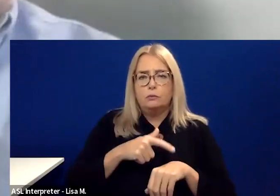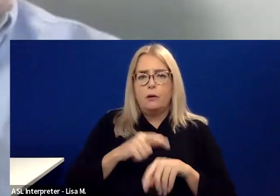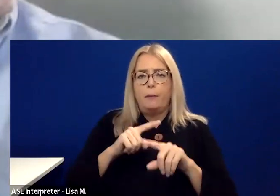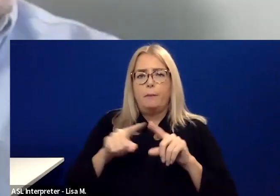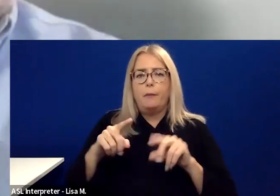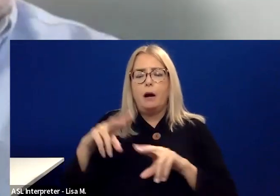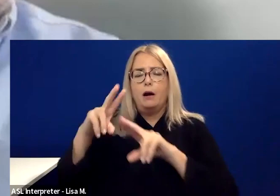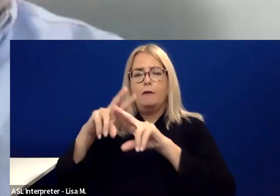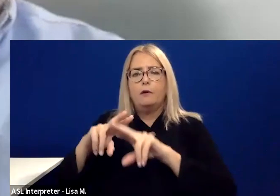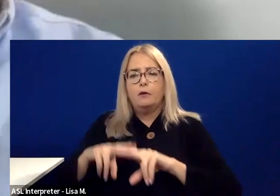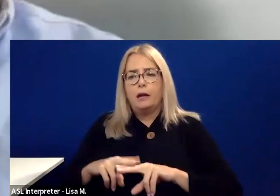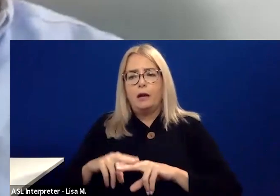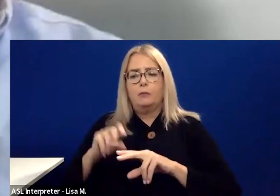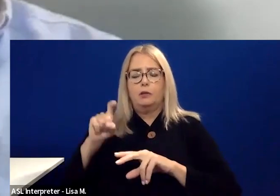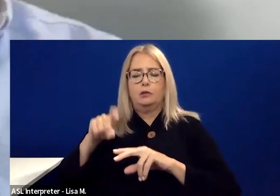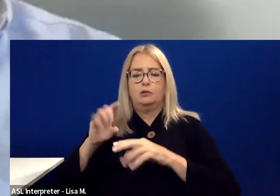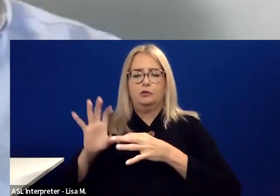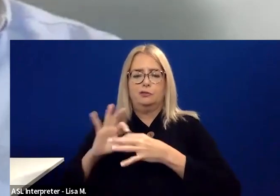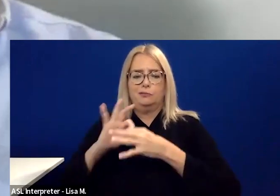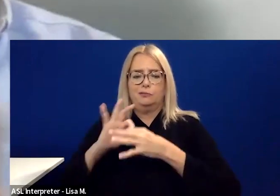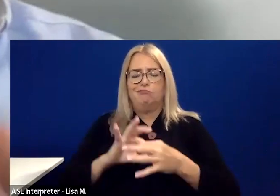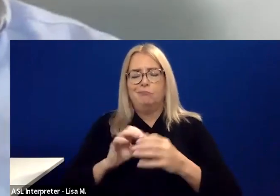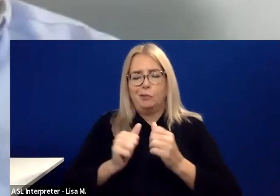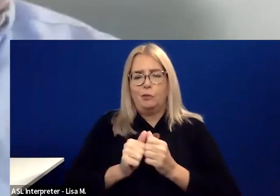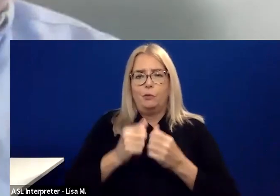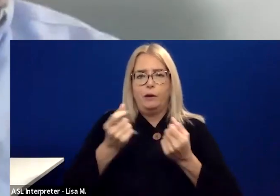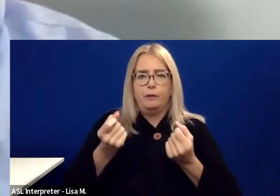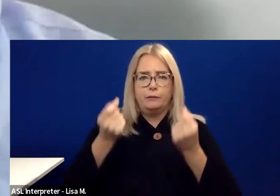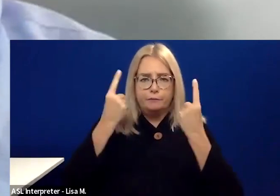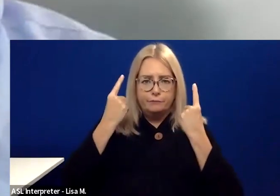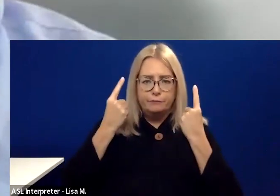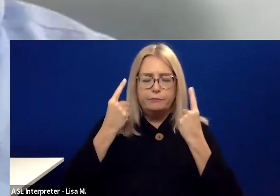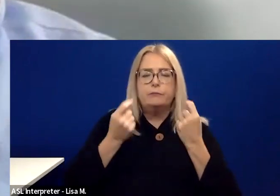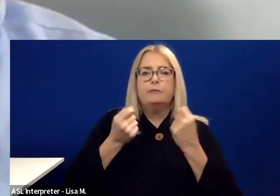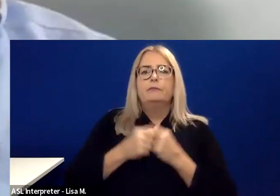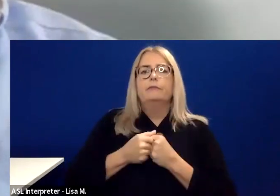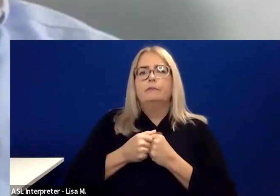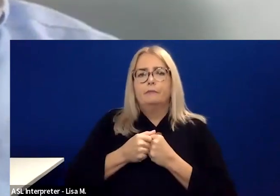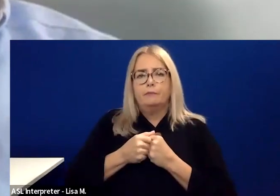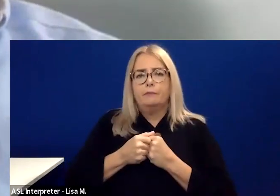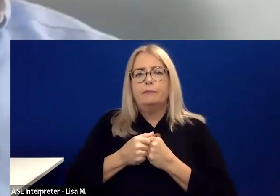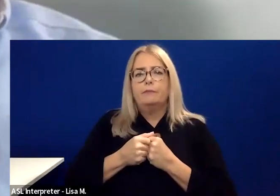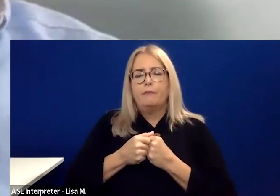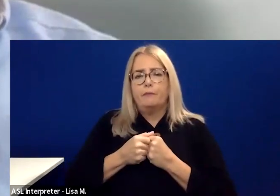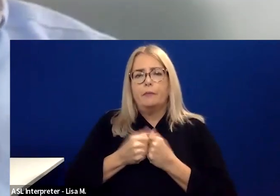comprehension is and comprehensions acquired of the lifetime all right the comprehension